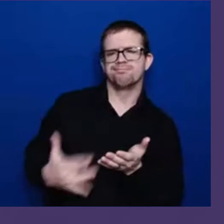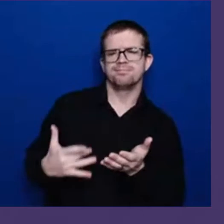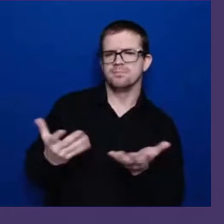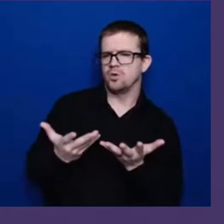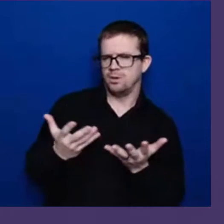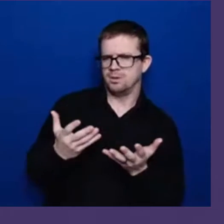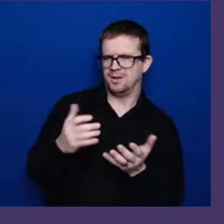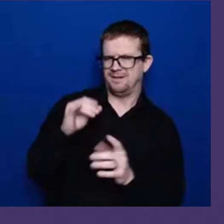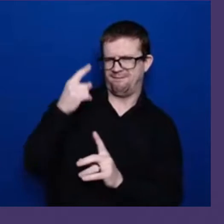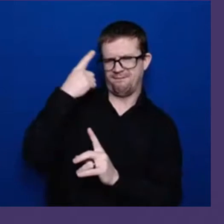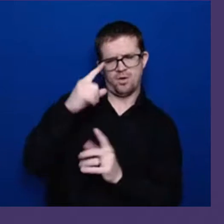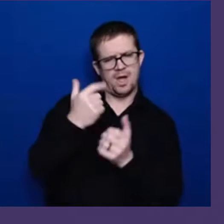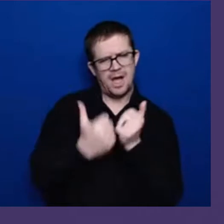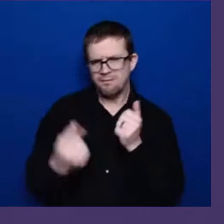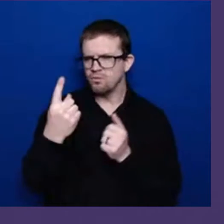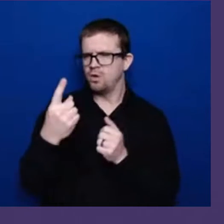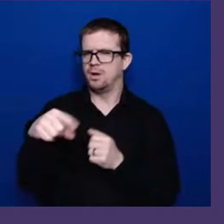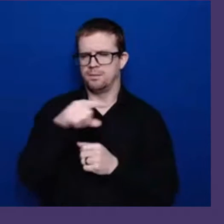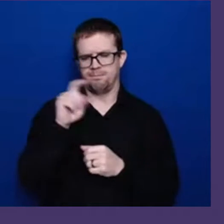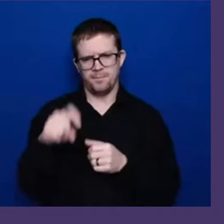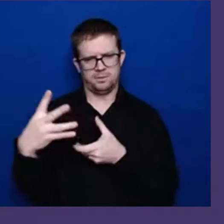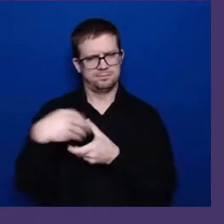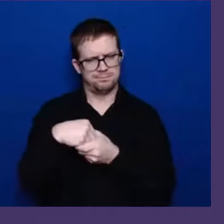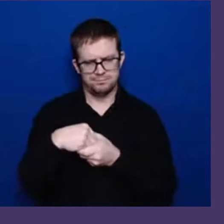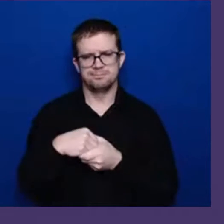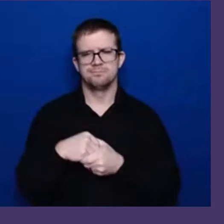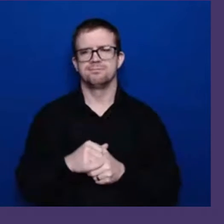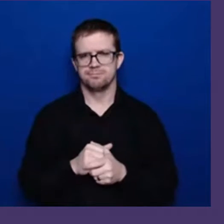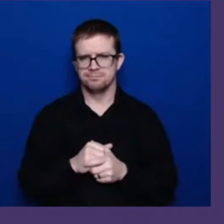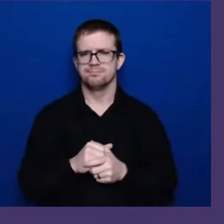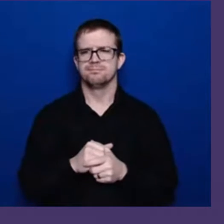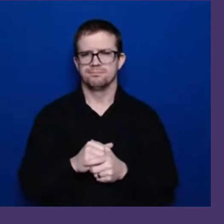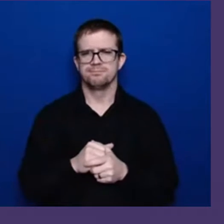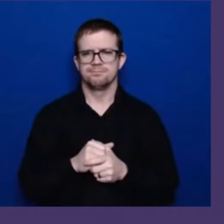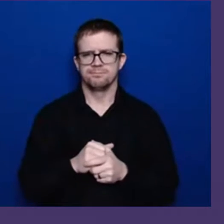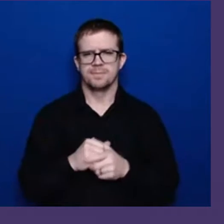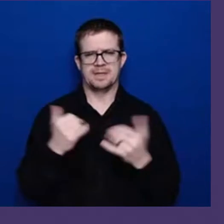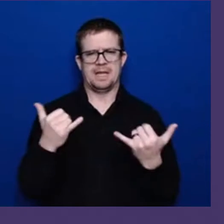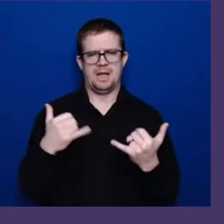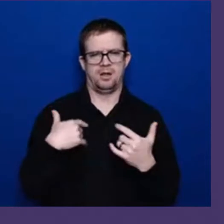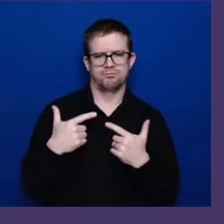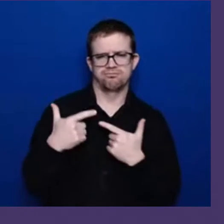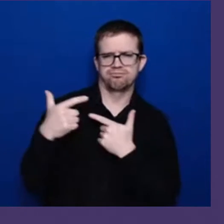I'm going to pass it over to my magnificent colleague, Ebele Okoli, from